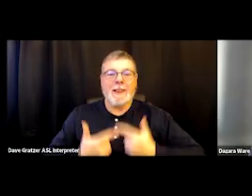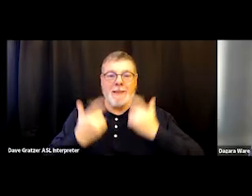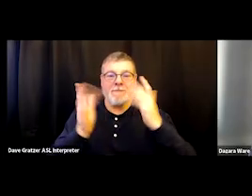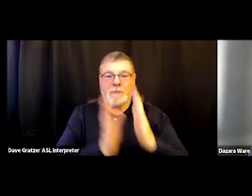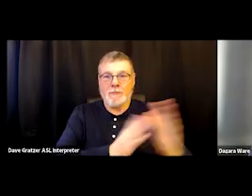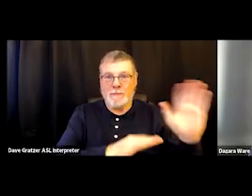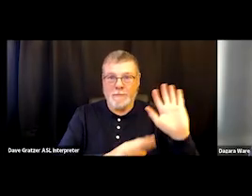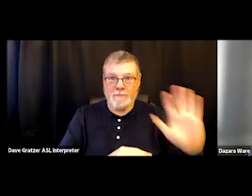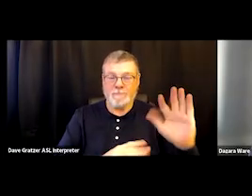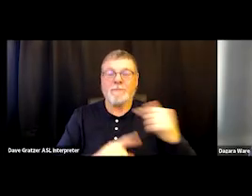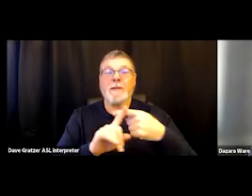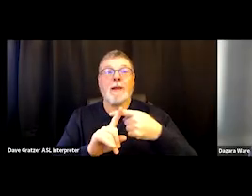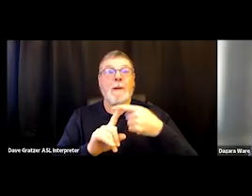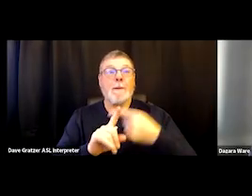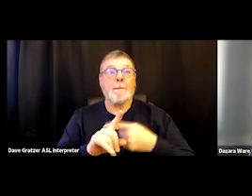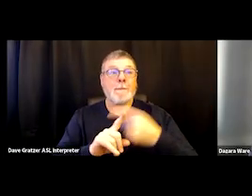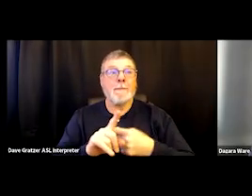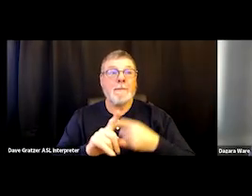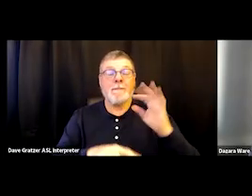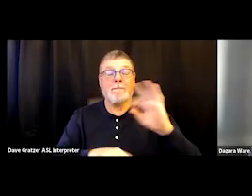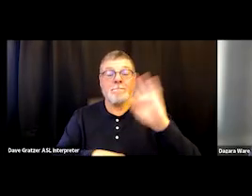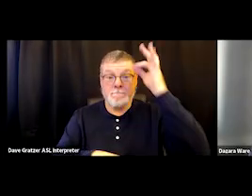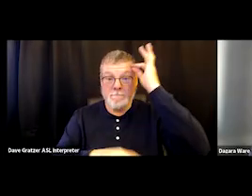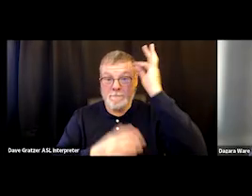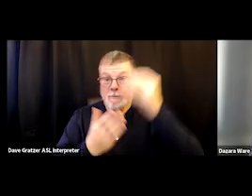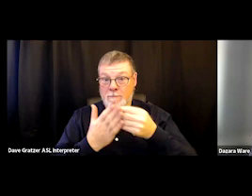The monthly federal benefit rate for SSI